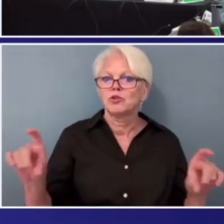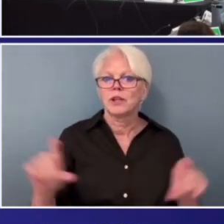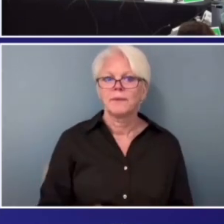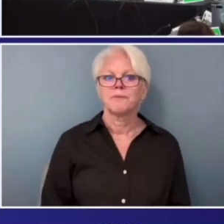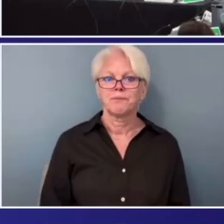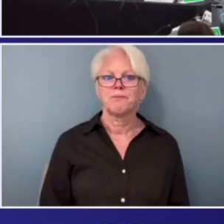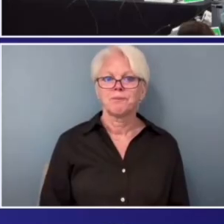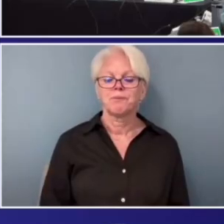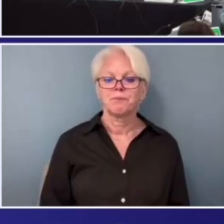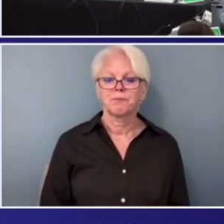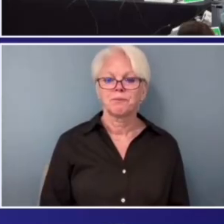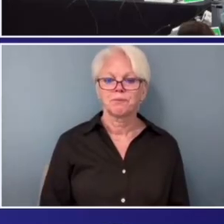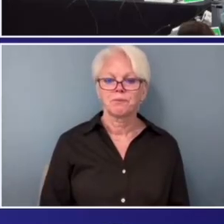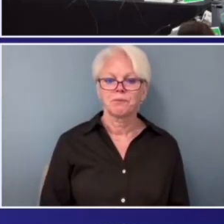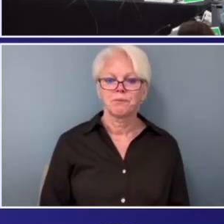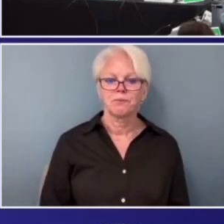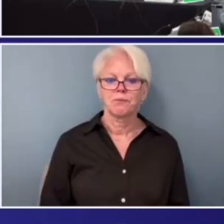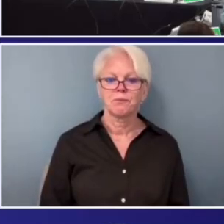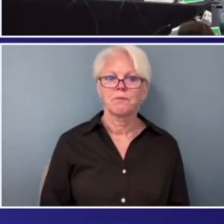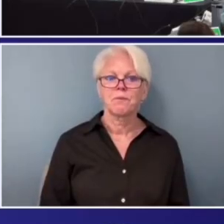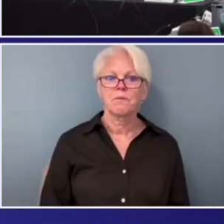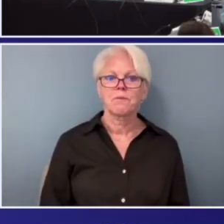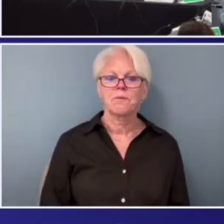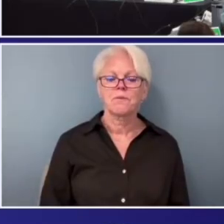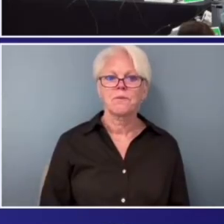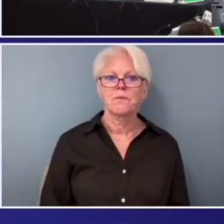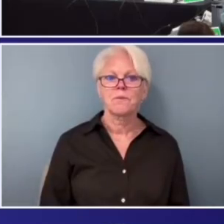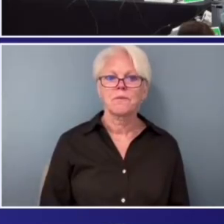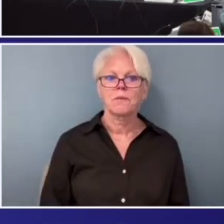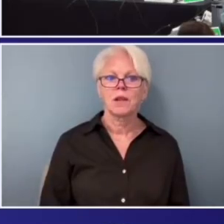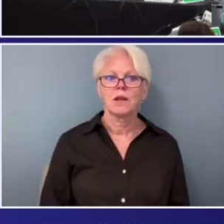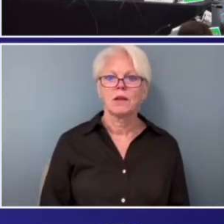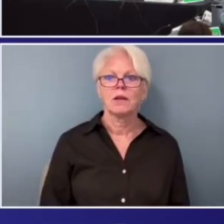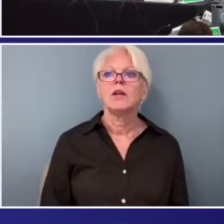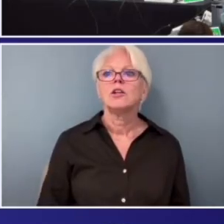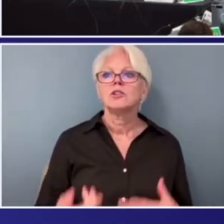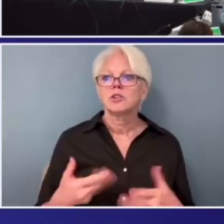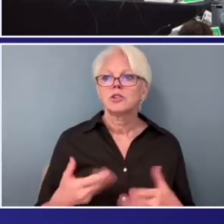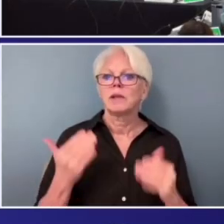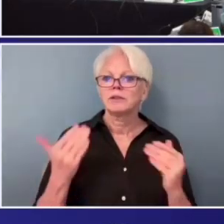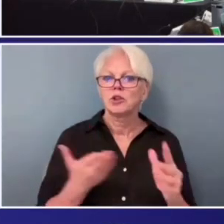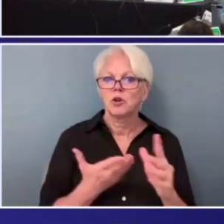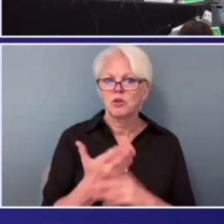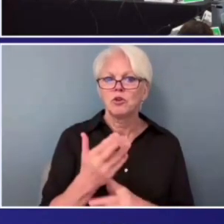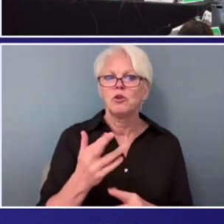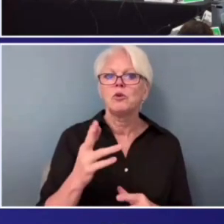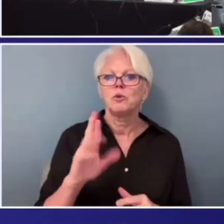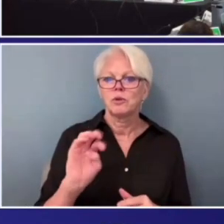Okay, so let's just go through the red text. And as we get to the sections,